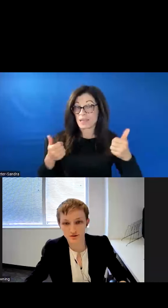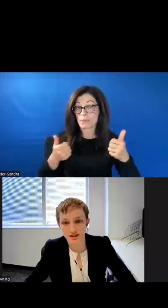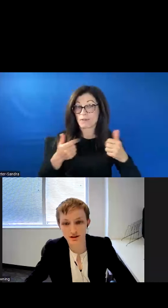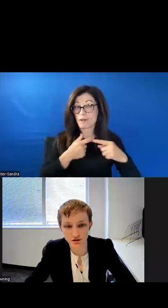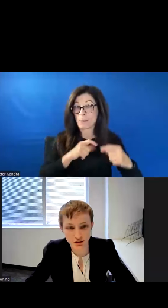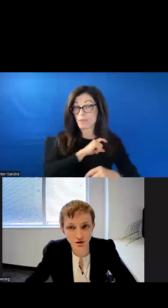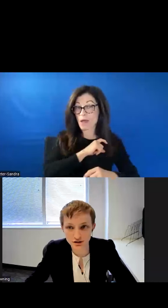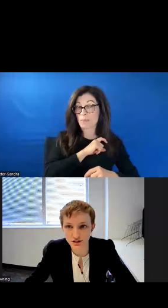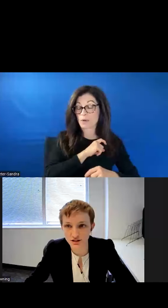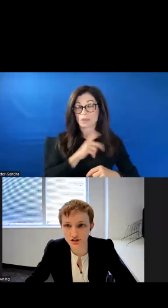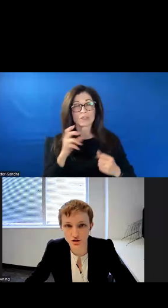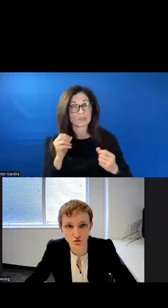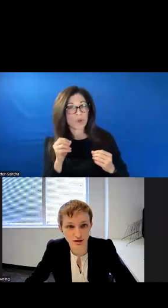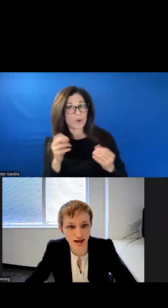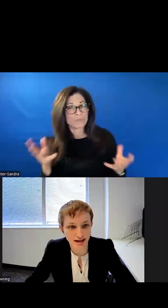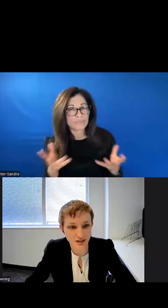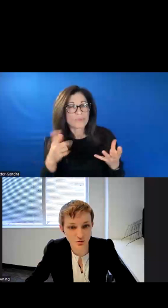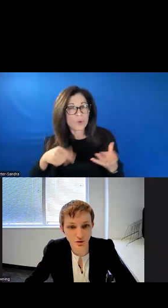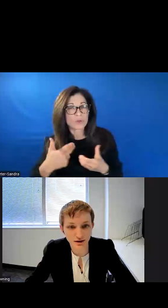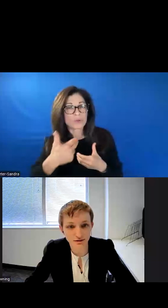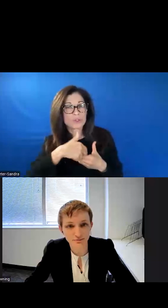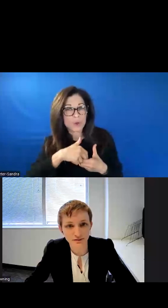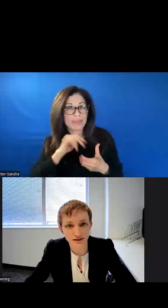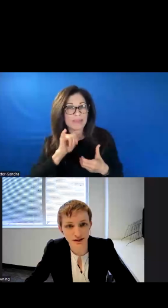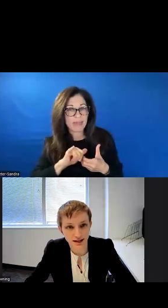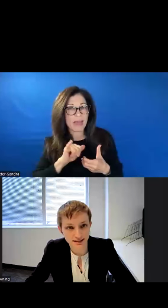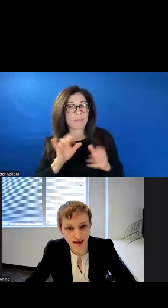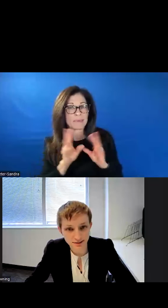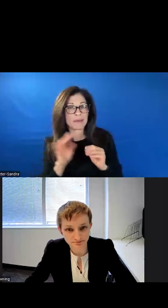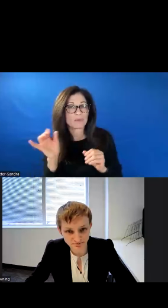SO ENCOURAGE YOU ALL TO JOIN THAT AS WELL. NEXT SLIDE.